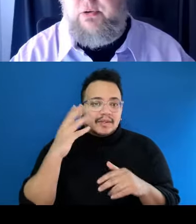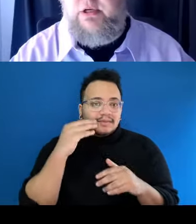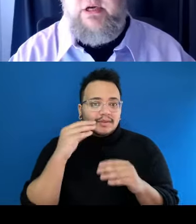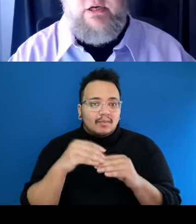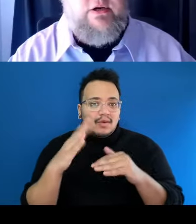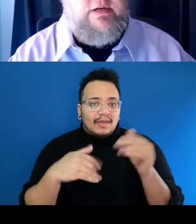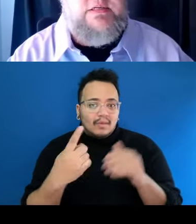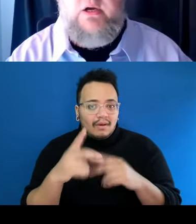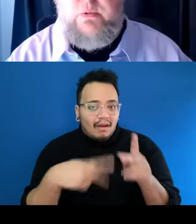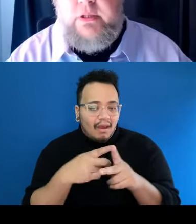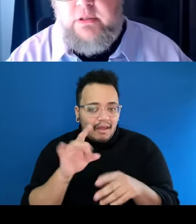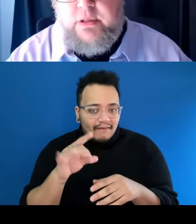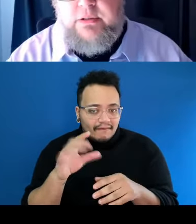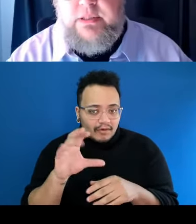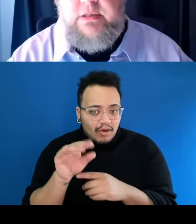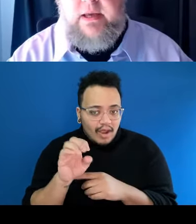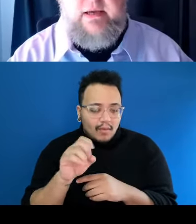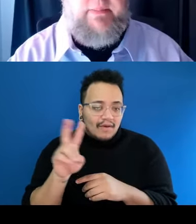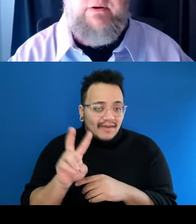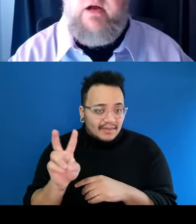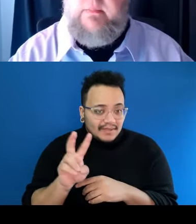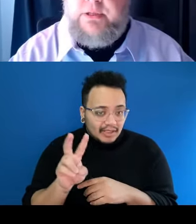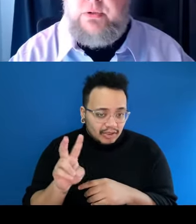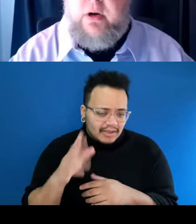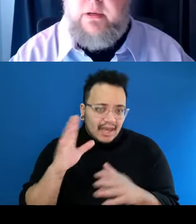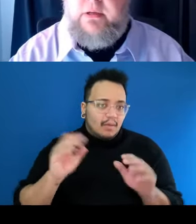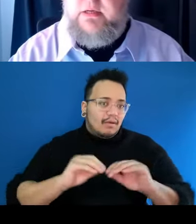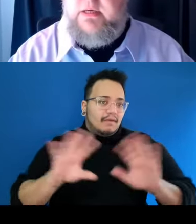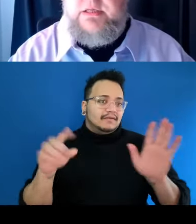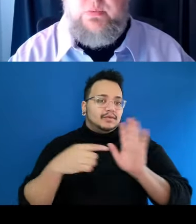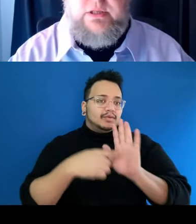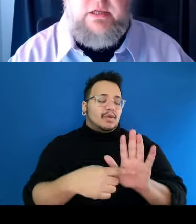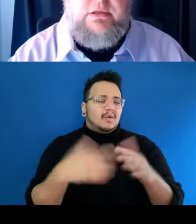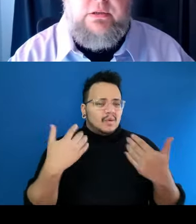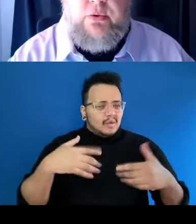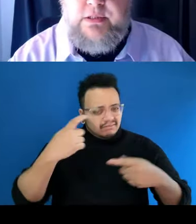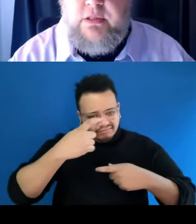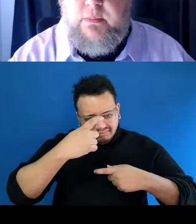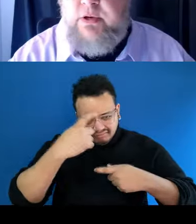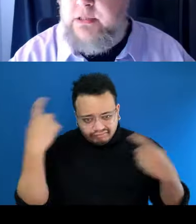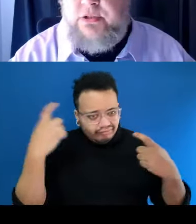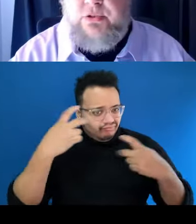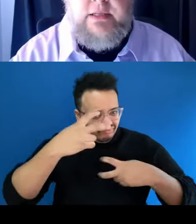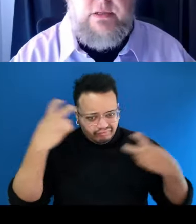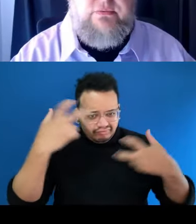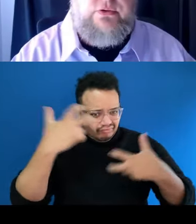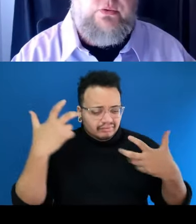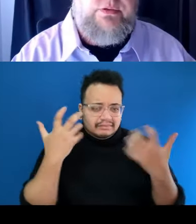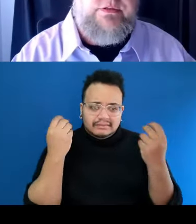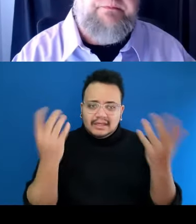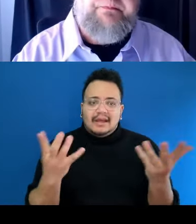So, you're gonna see that really clearly today, about how much trauma is within trans communities and trans individuals.